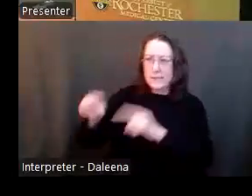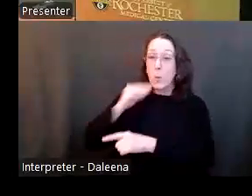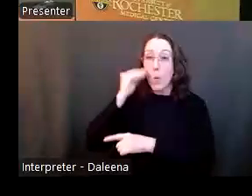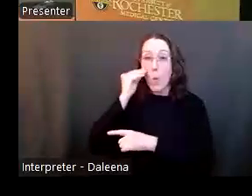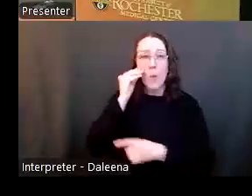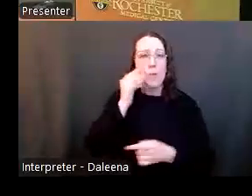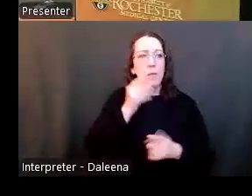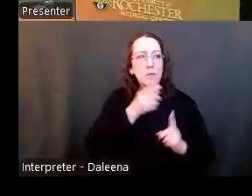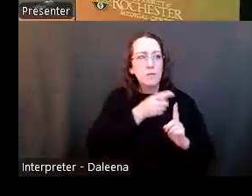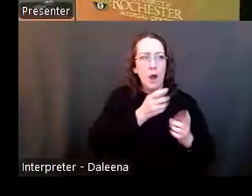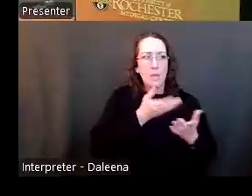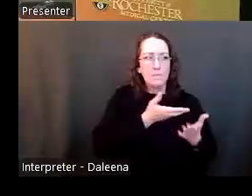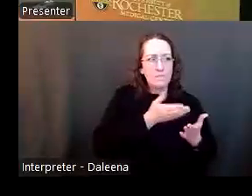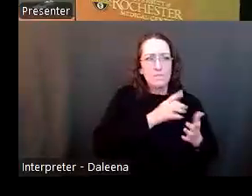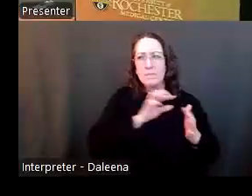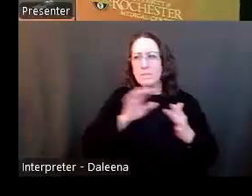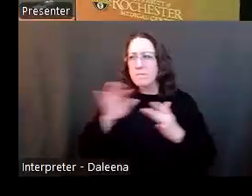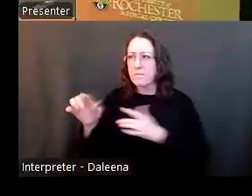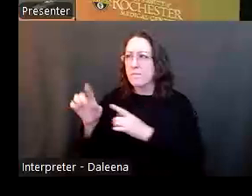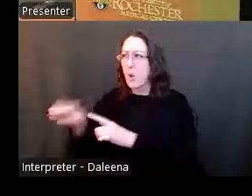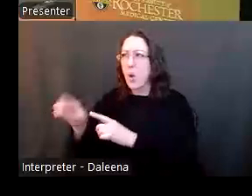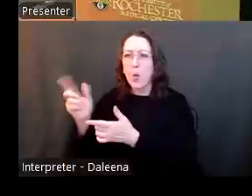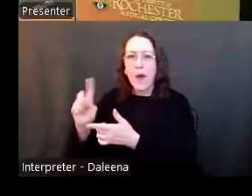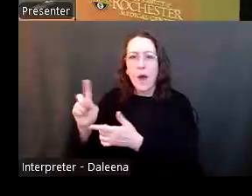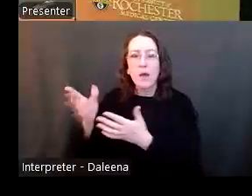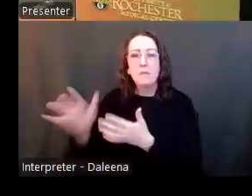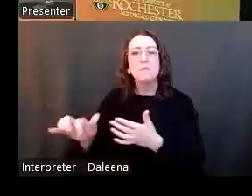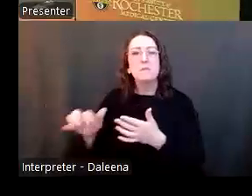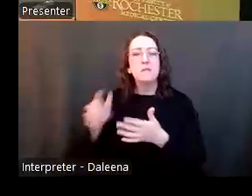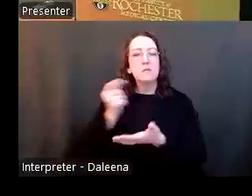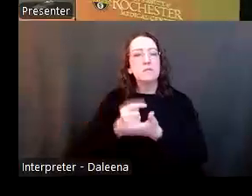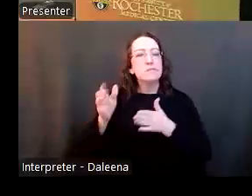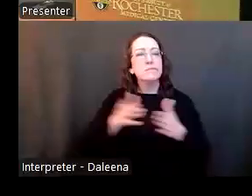where will they go to um and that's sort of what the treatment planning goal is of those hourong